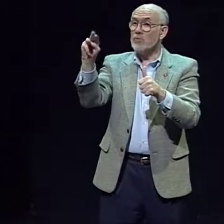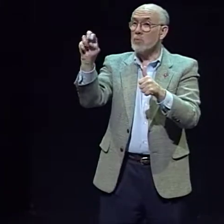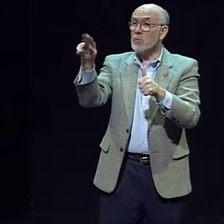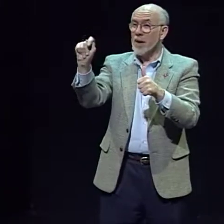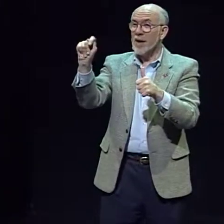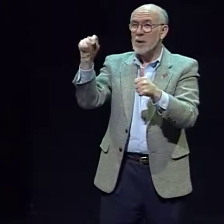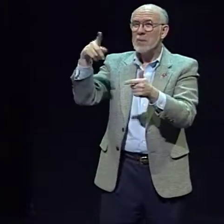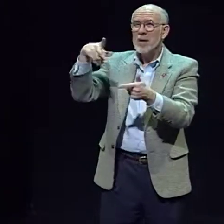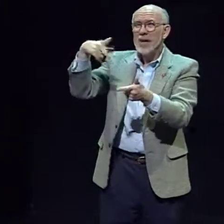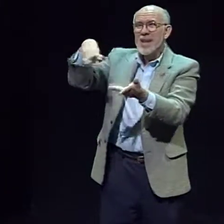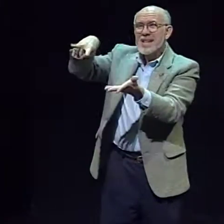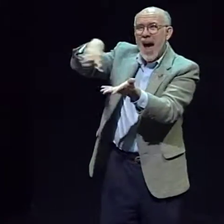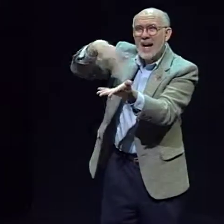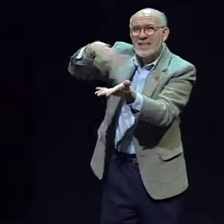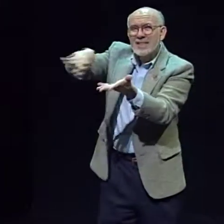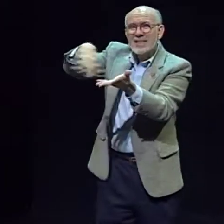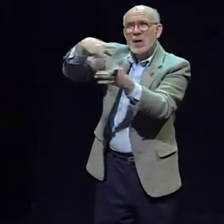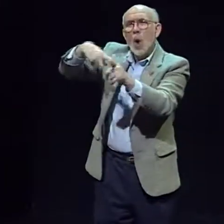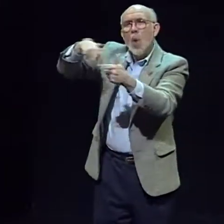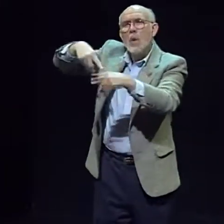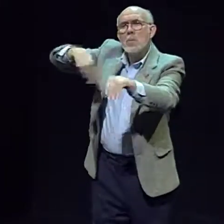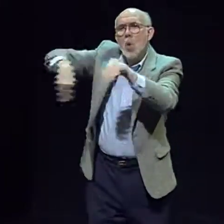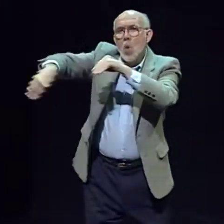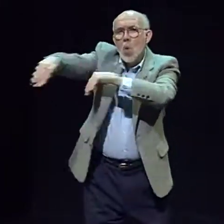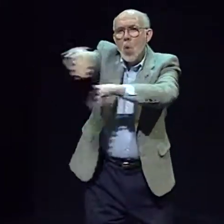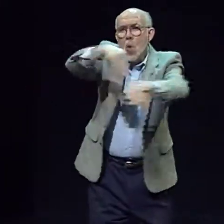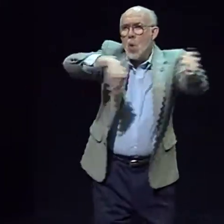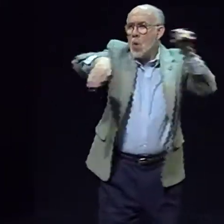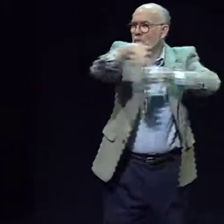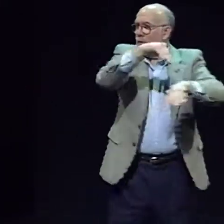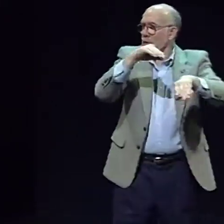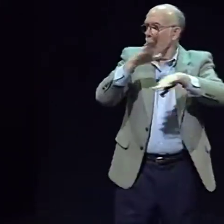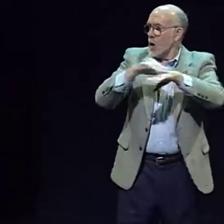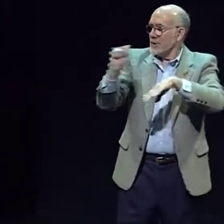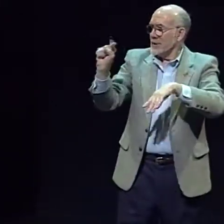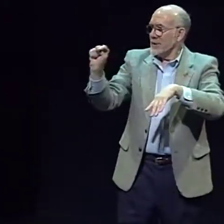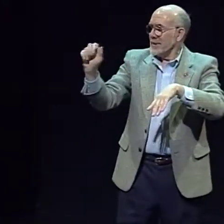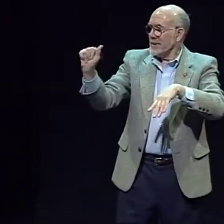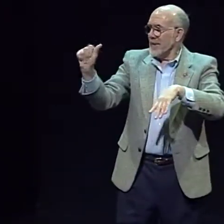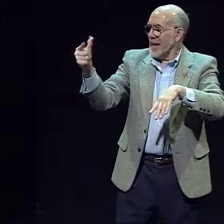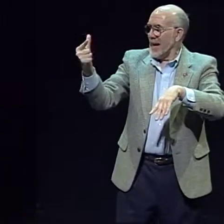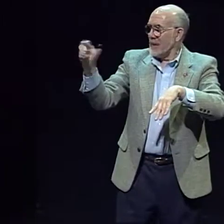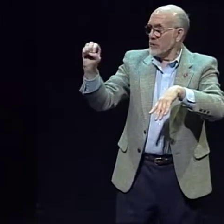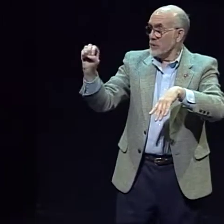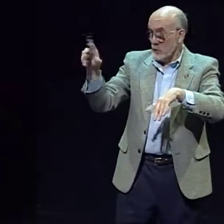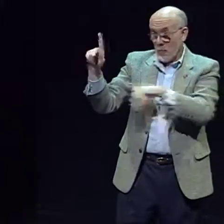YOU SEE THE IDEA OF MOVEMENT, DANCE ON THE STAGE.